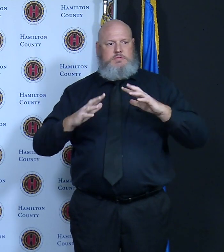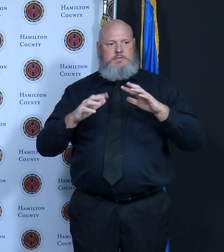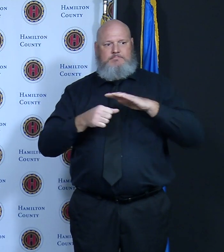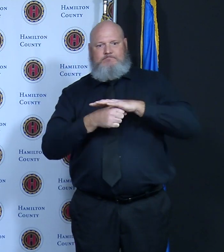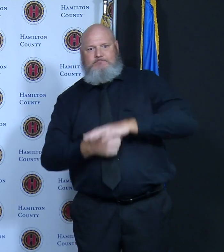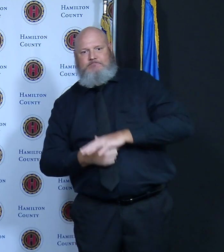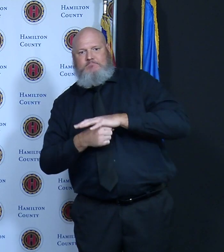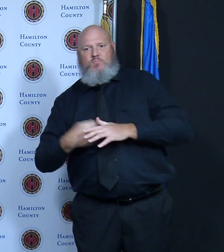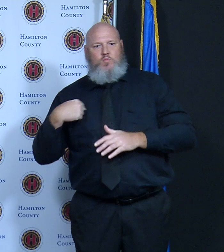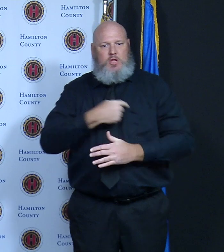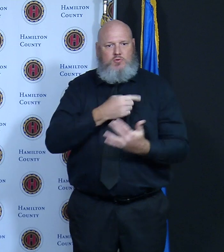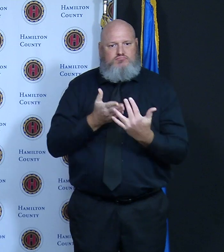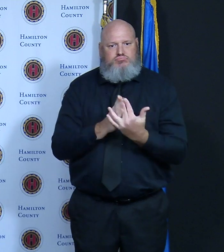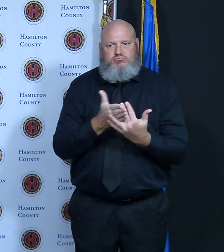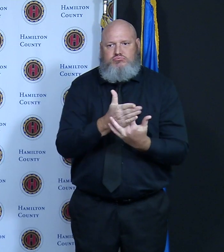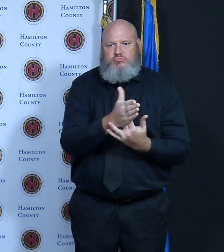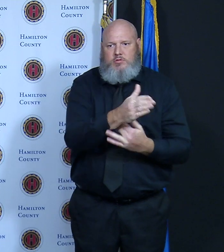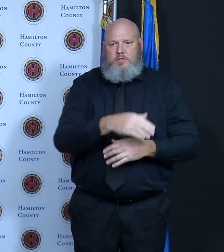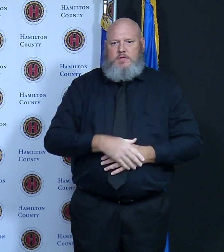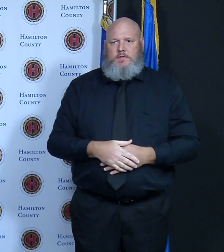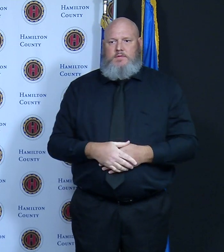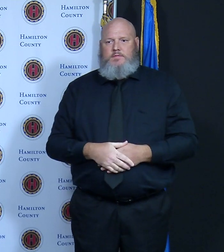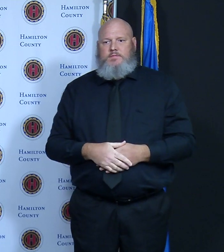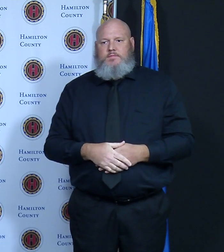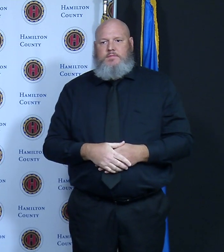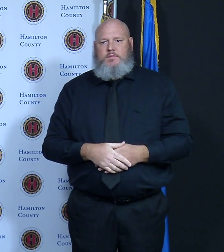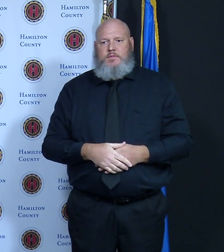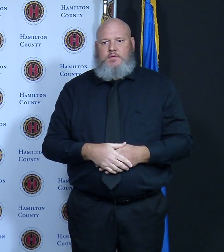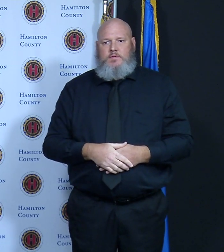was passed there have been a number of iterations and I think there's going to